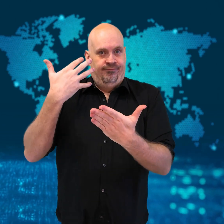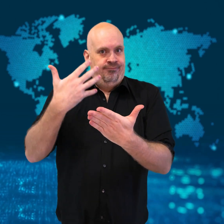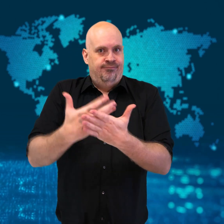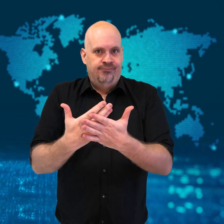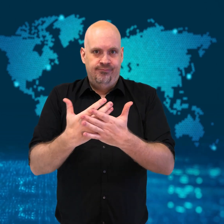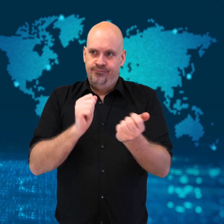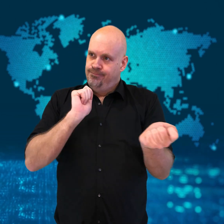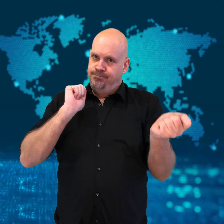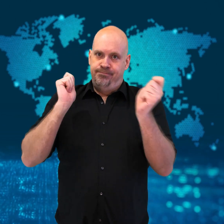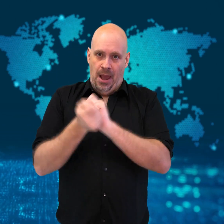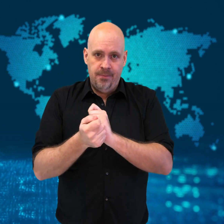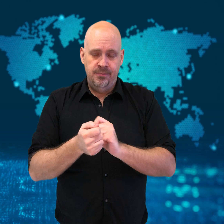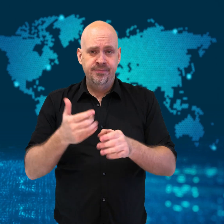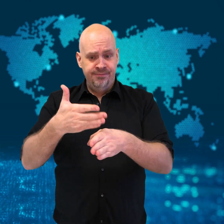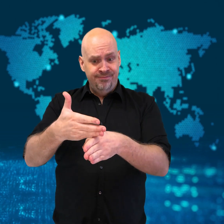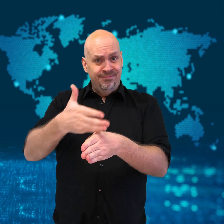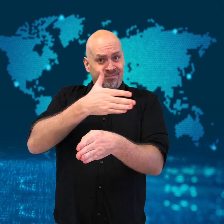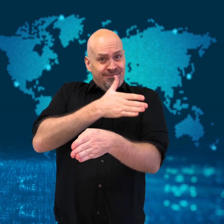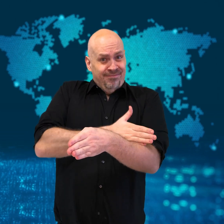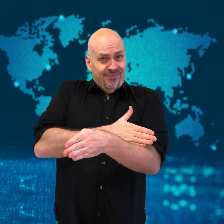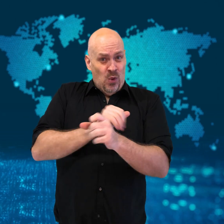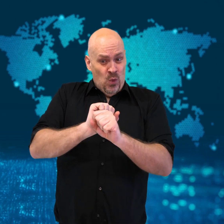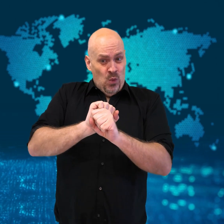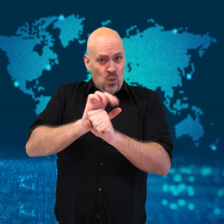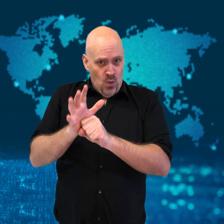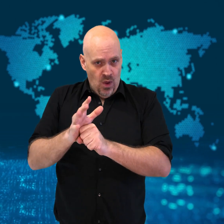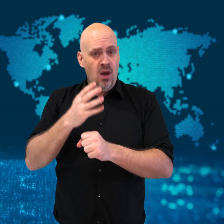Prior to the change,